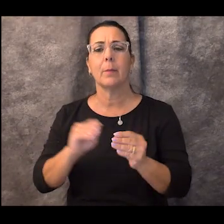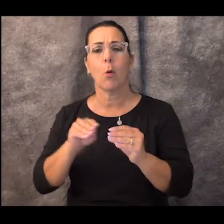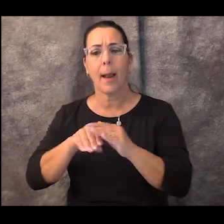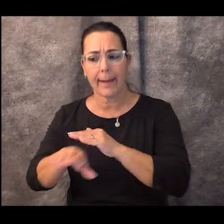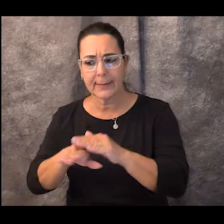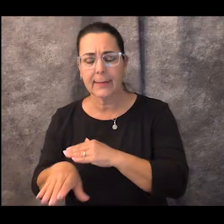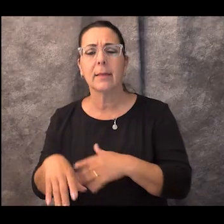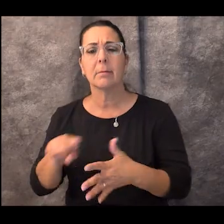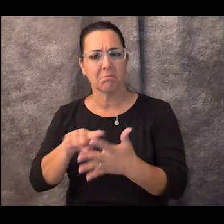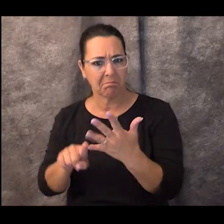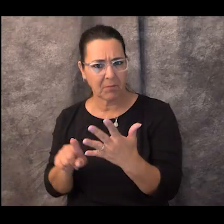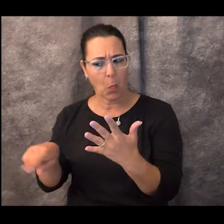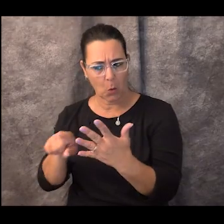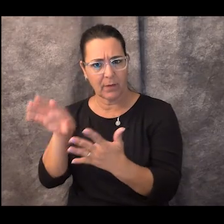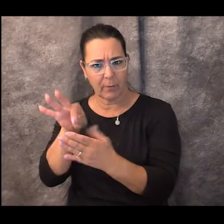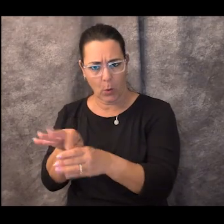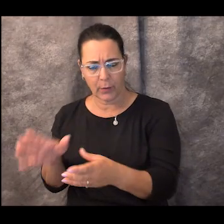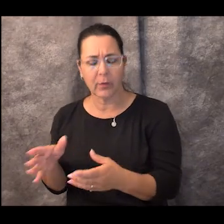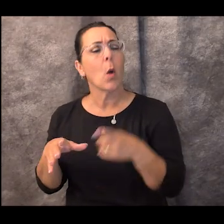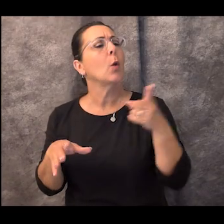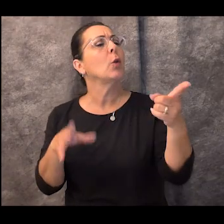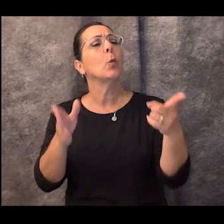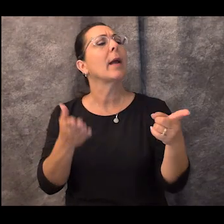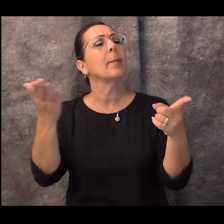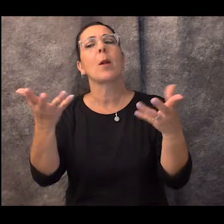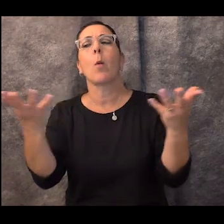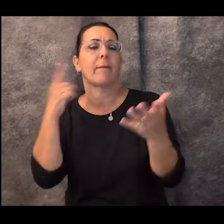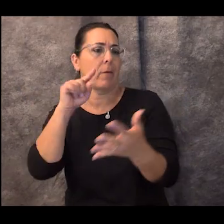What would you recommend to them this year in particular